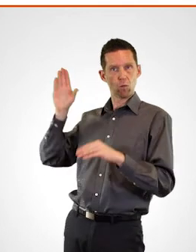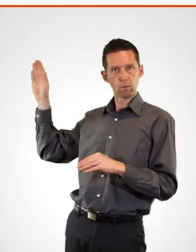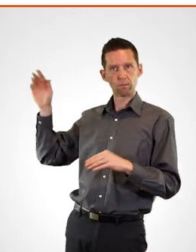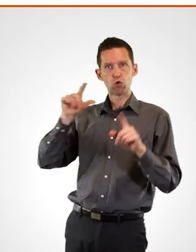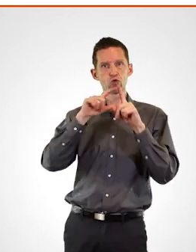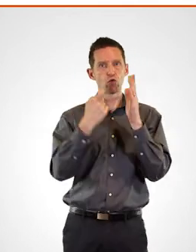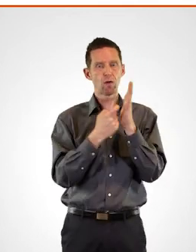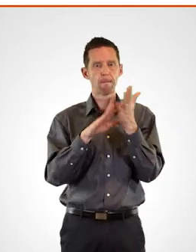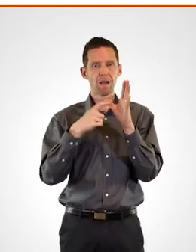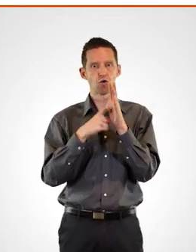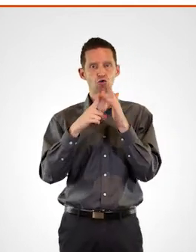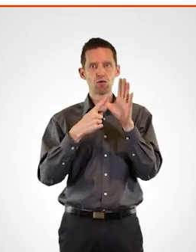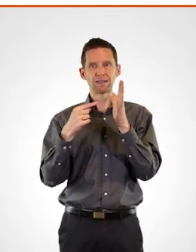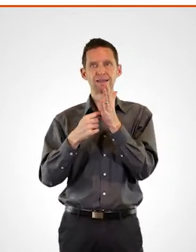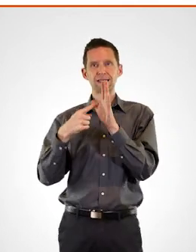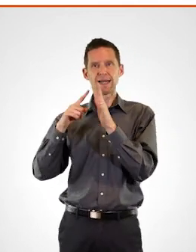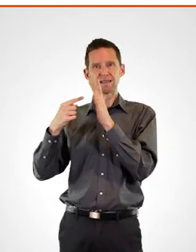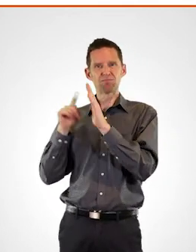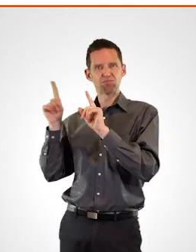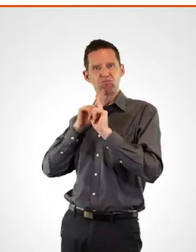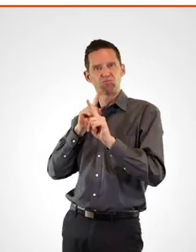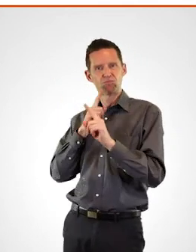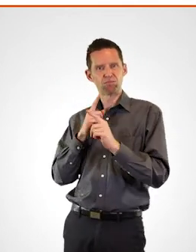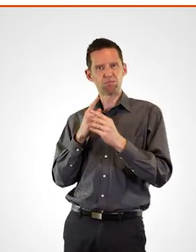are Dr Marcia Tate's instructional materials.